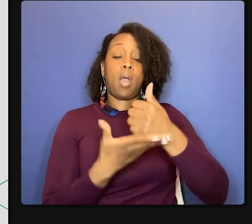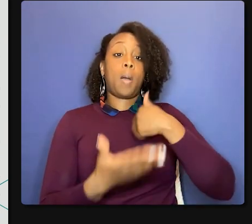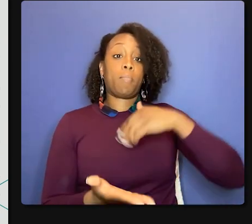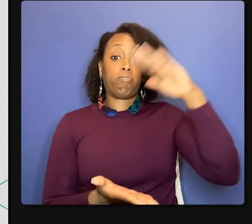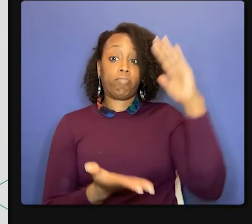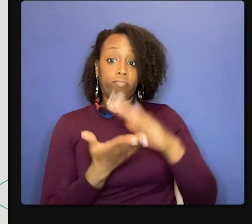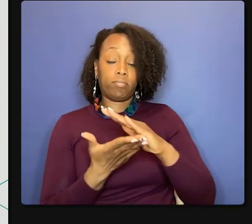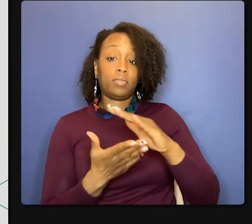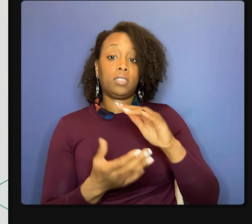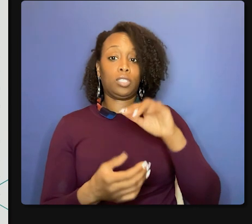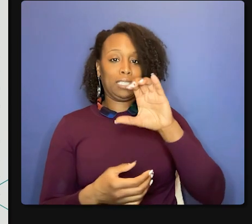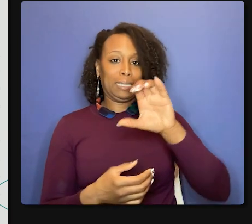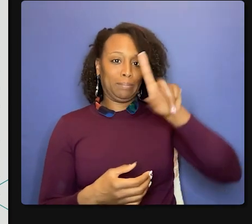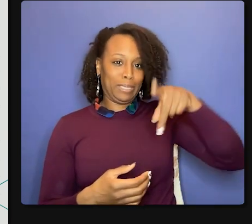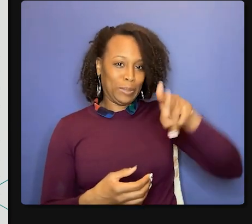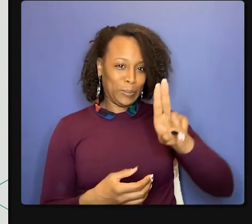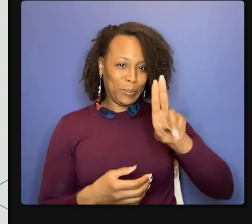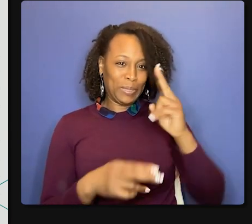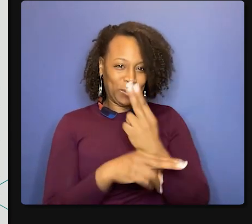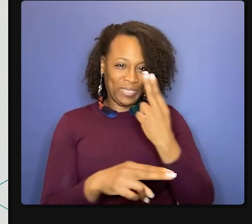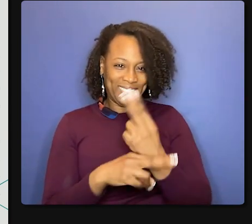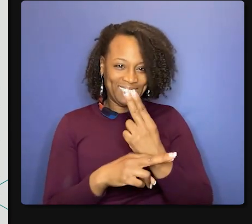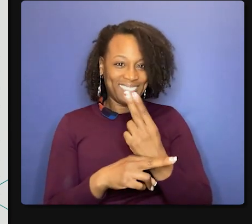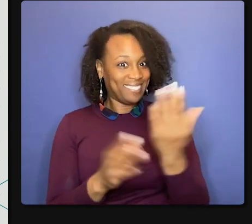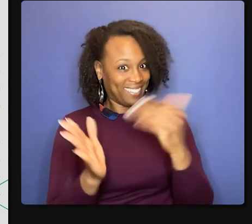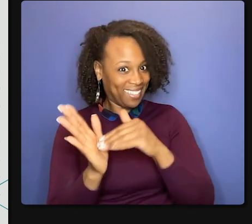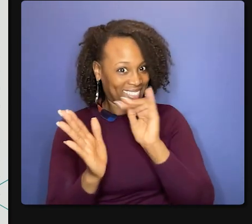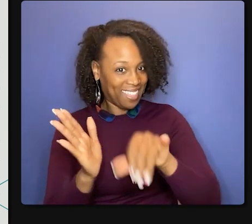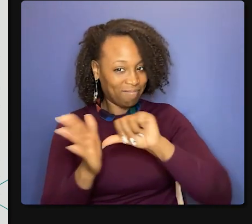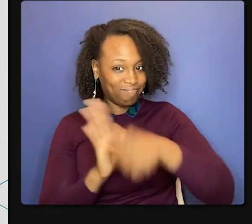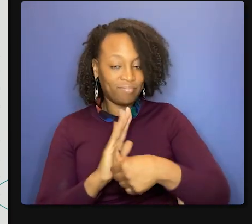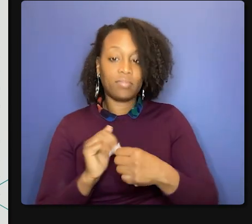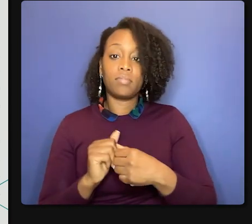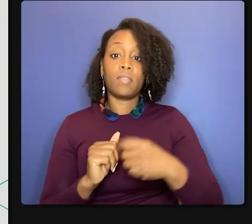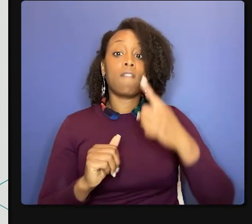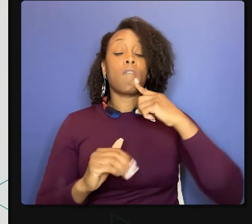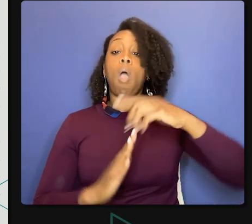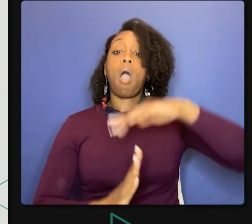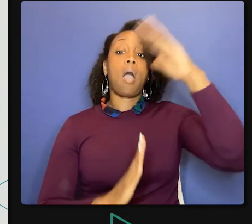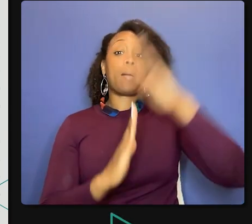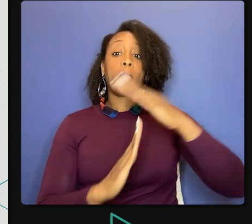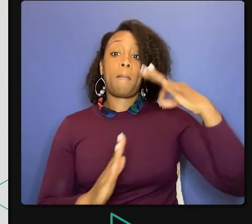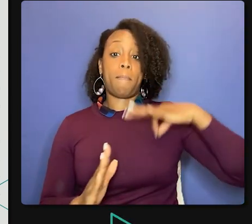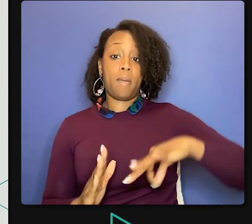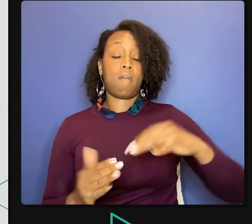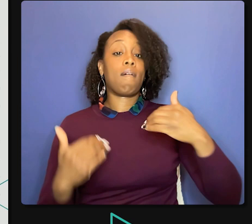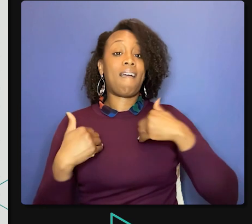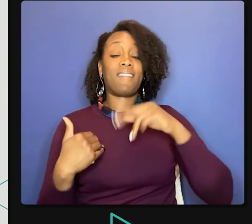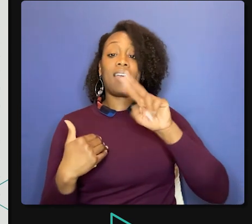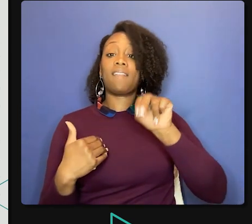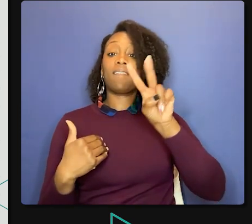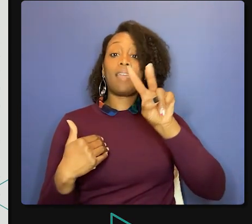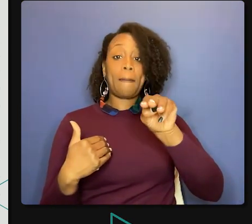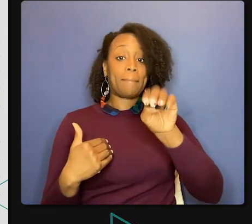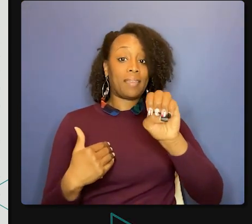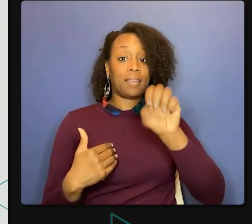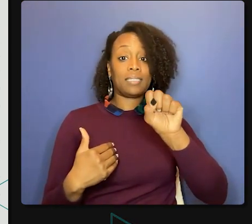and reduced CPU usage. There it is again, CPU usage. For optimal benefit, having an NVMe SSD